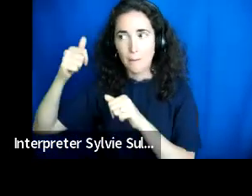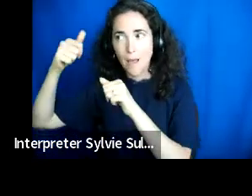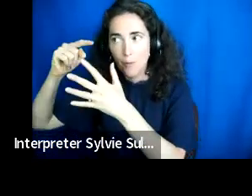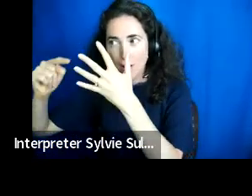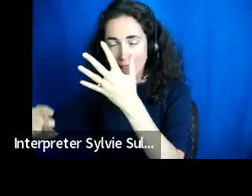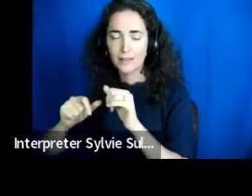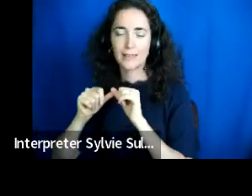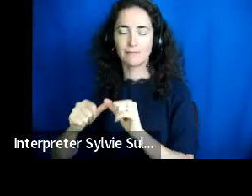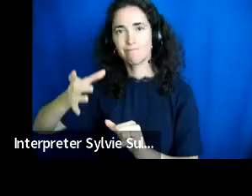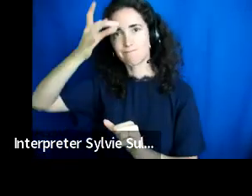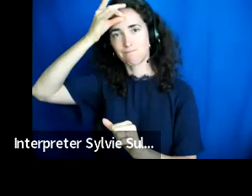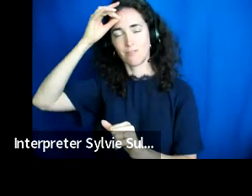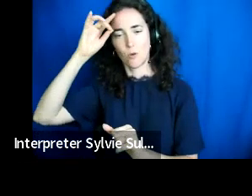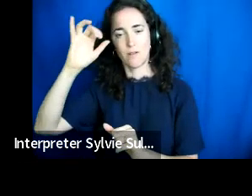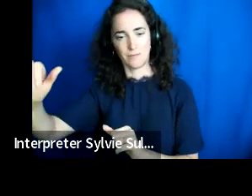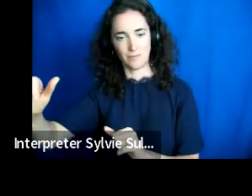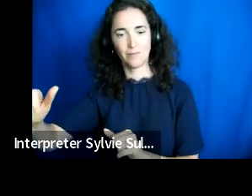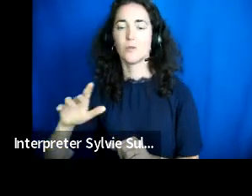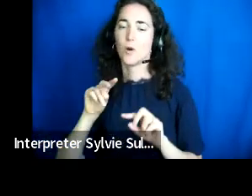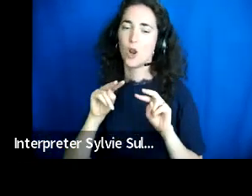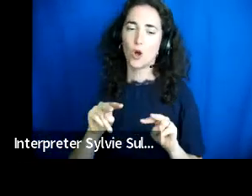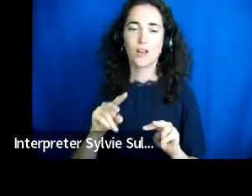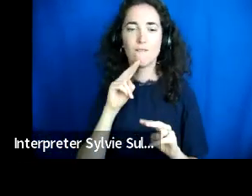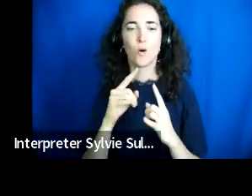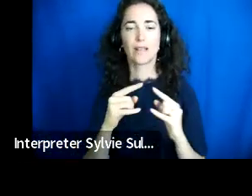We are all looking forward to camp, able 2,020.